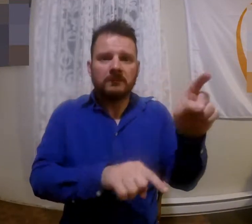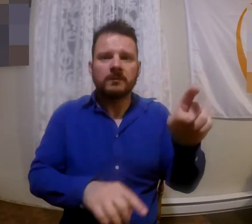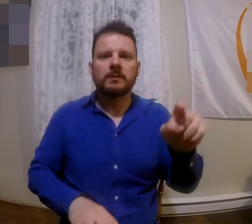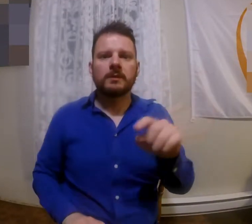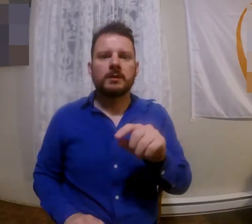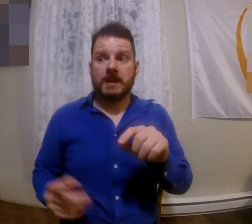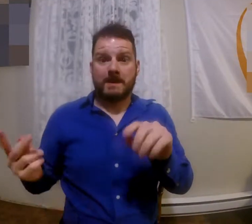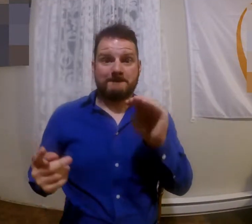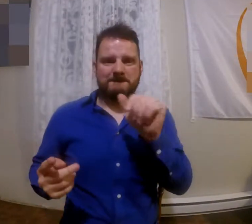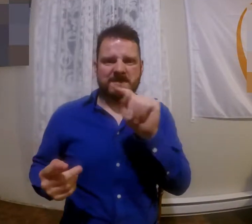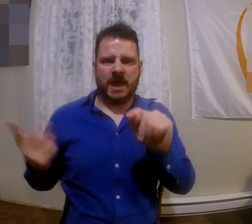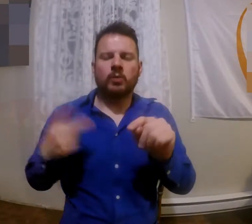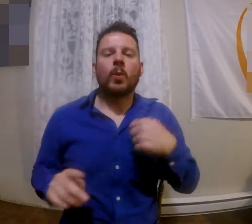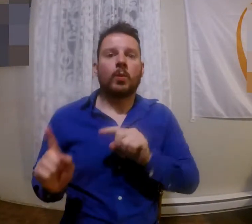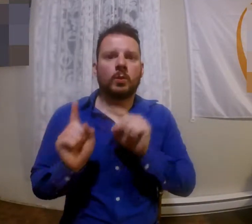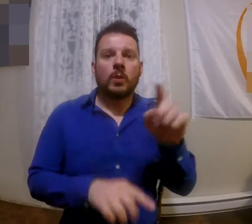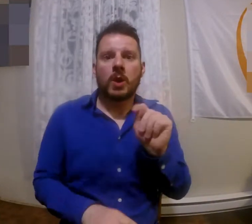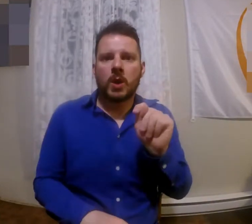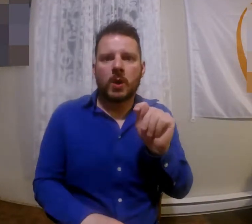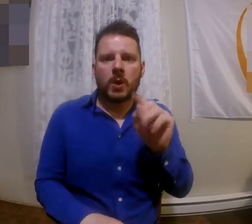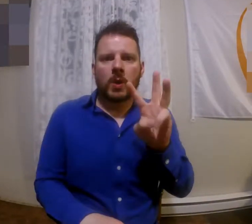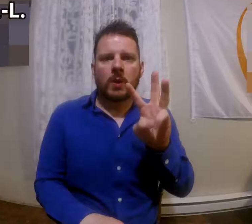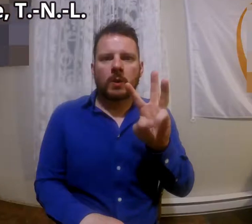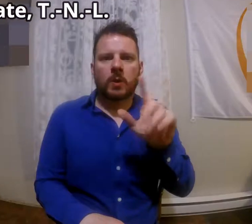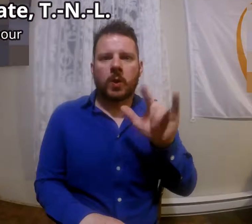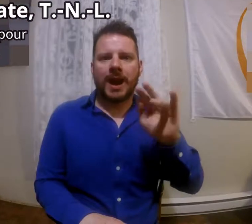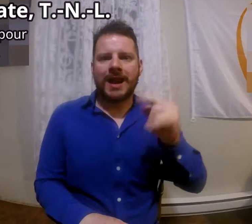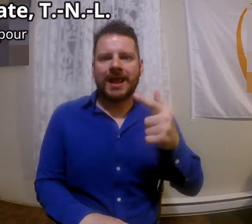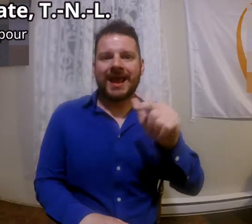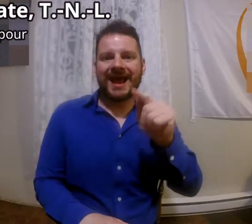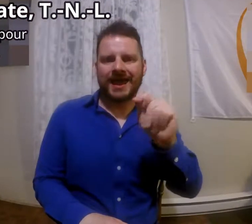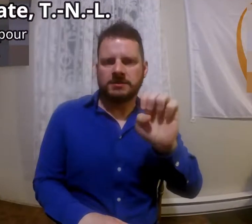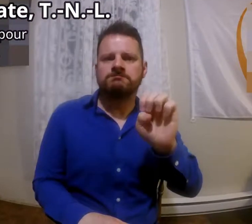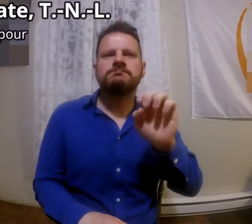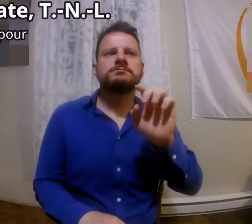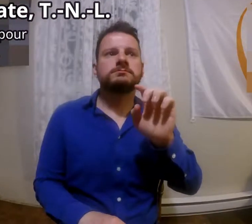Matt and I went to Twillingate.